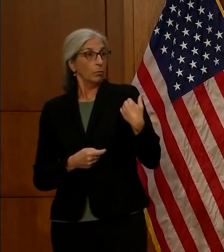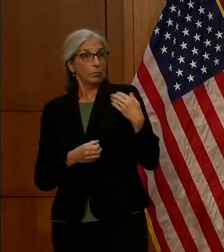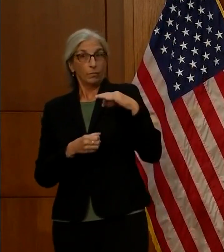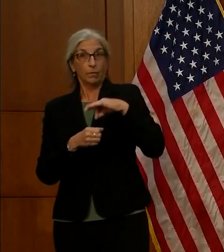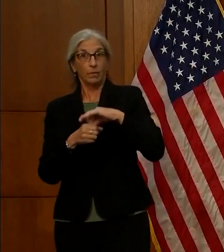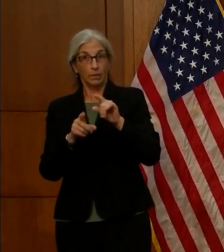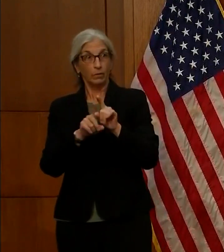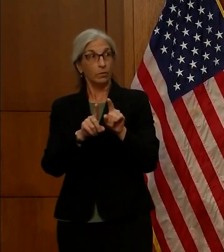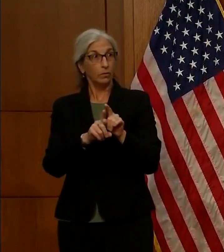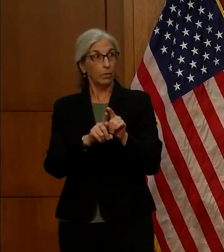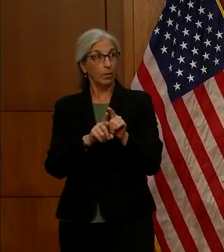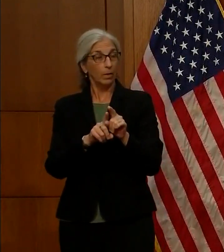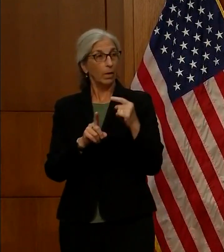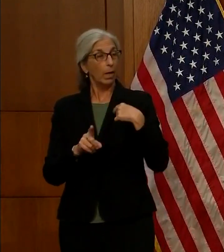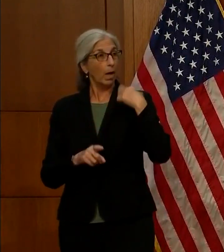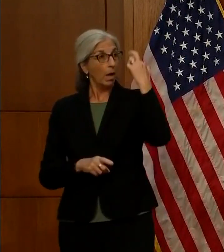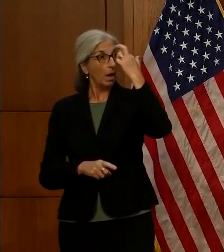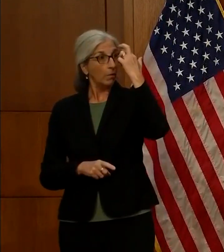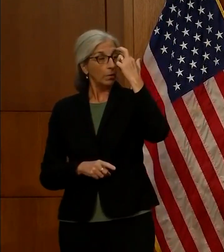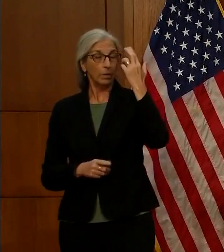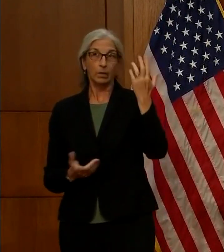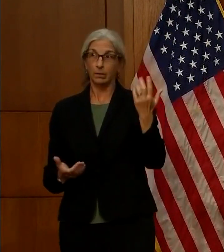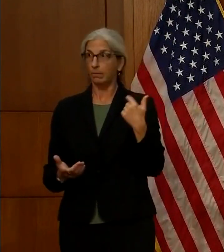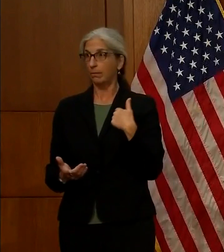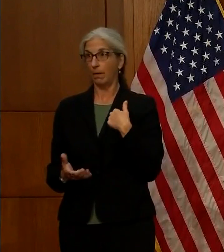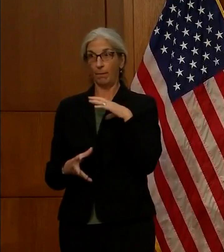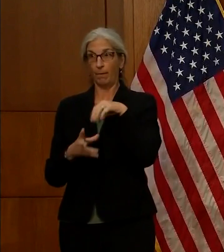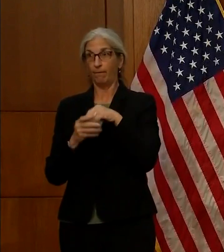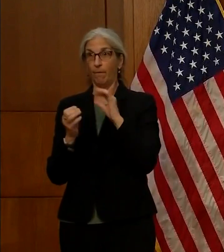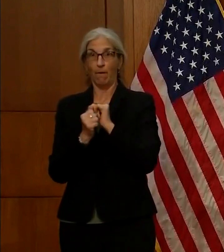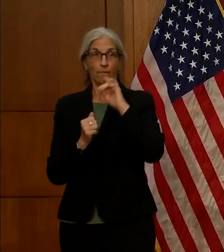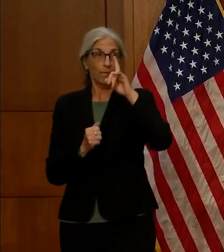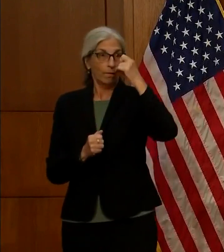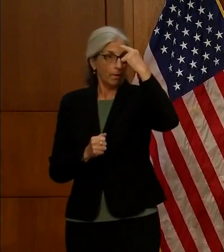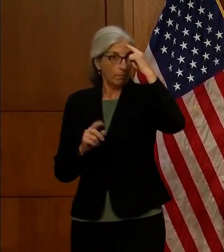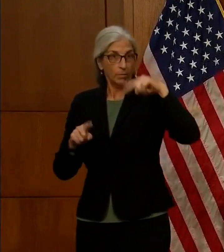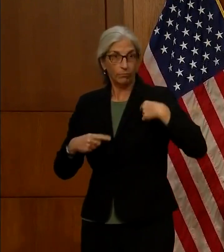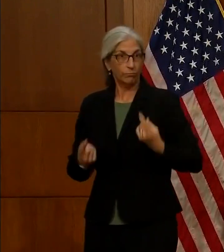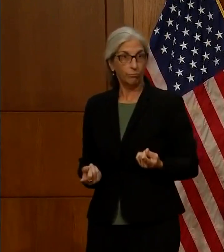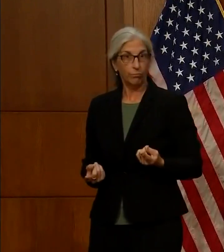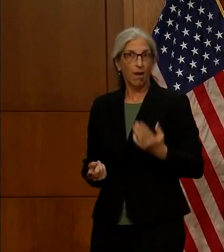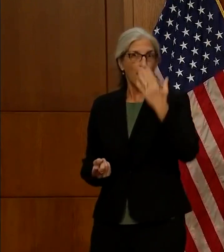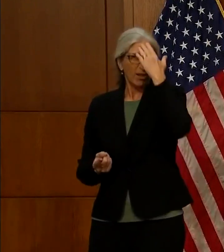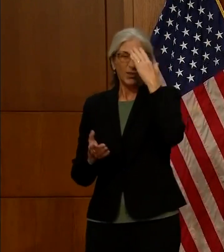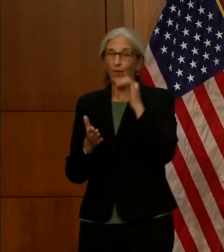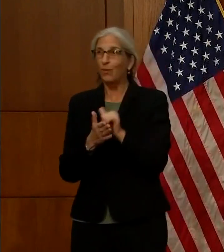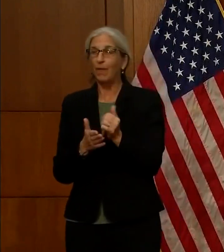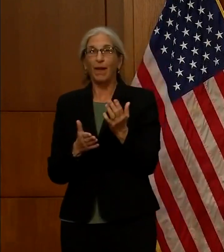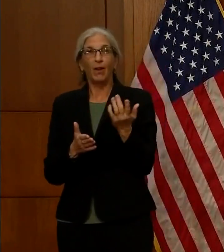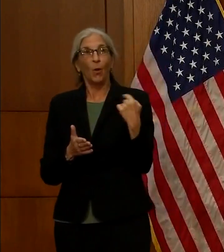THE PREVIOUS ELECTION AS WELL- AND I REALIZE I'VE BEEN IN THIS